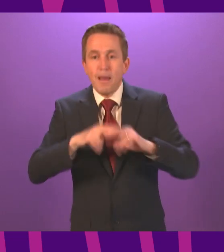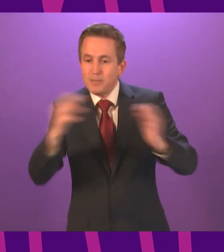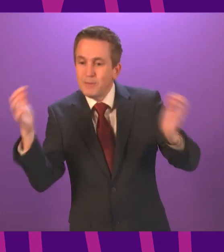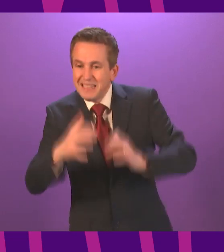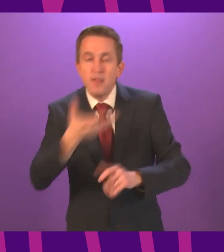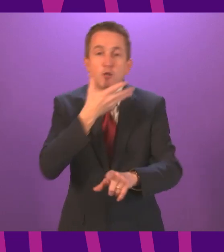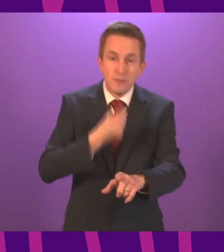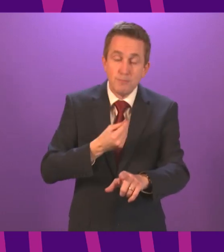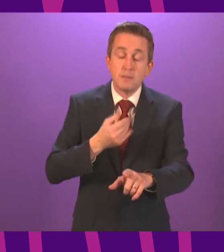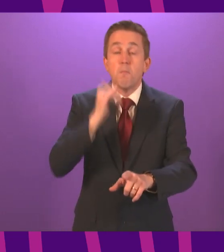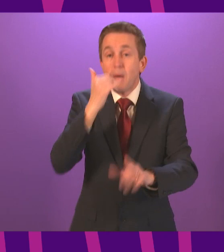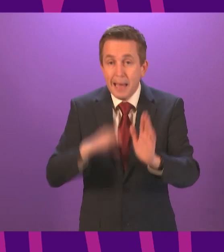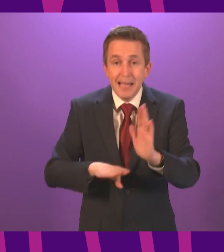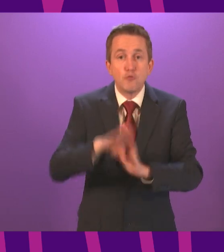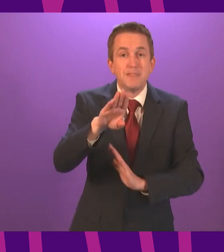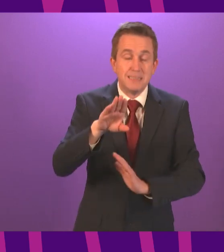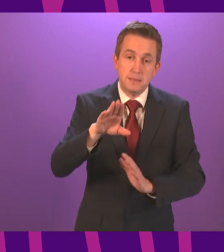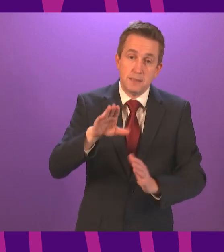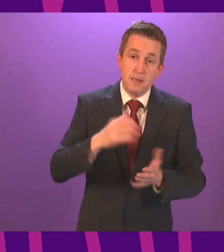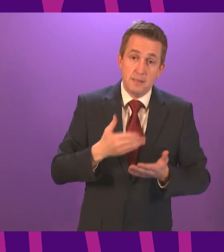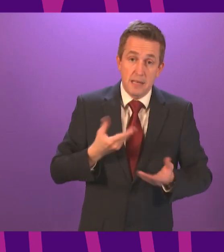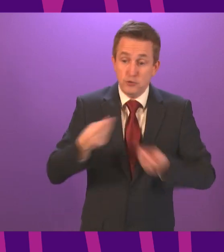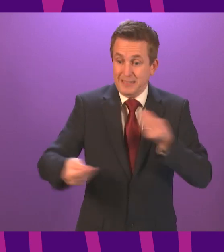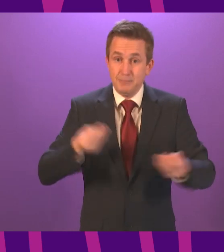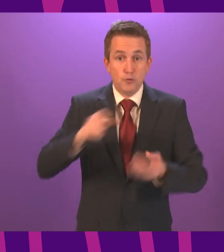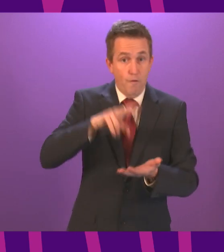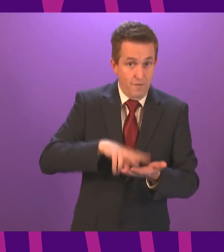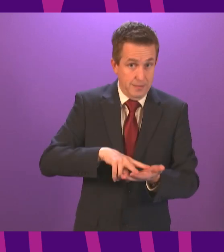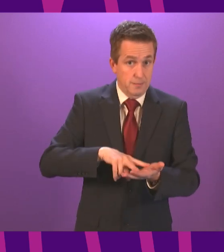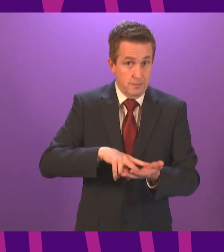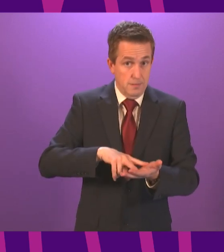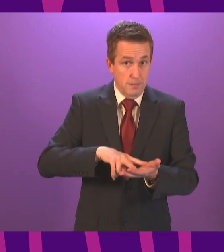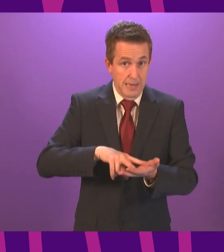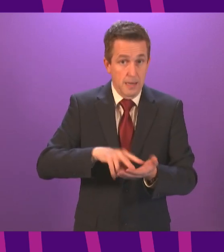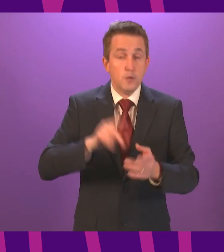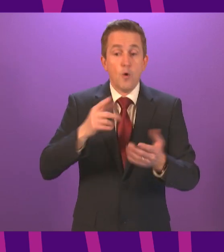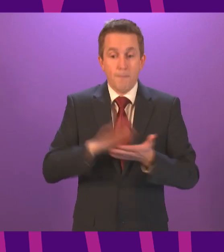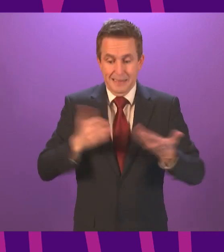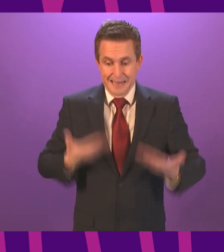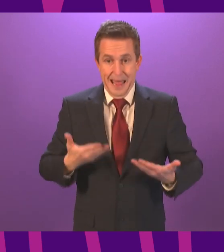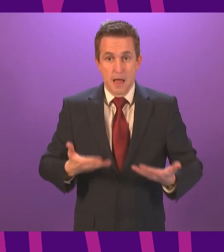The other reason to get infection levels down now is that if, by the time we get to Christmas,